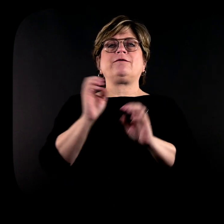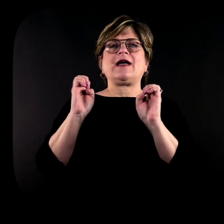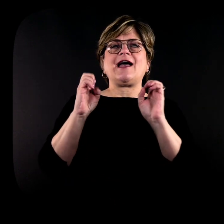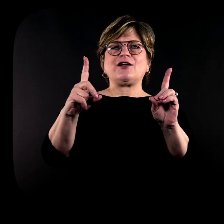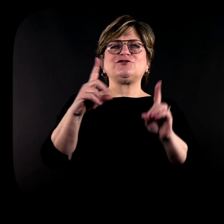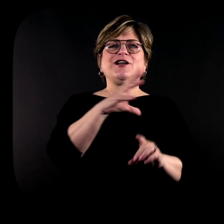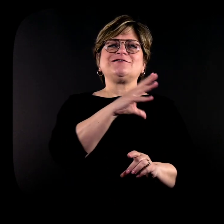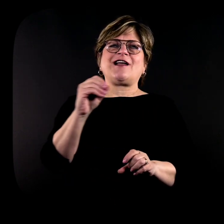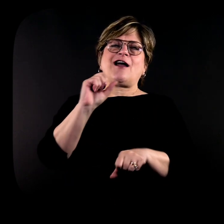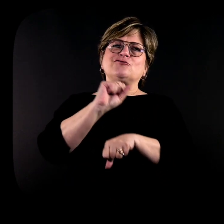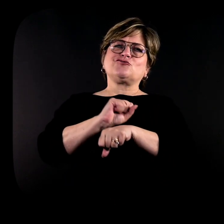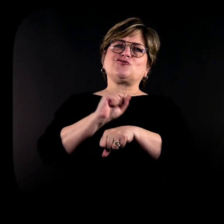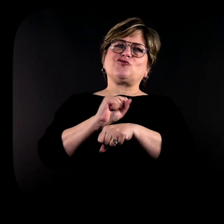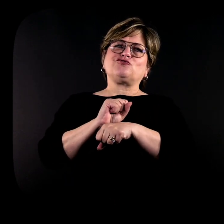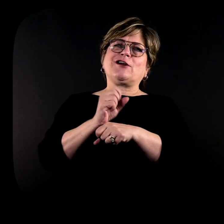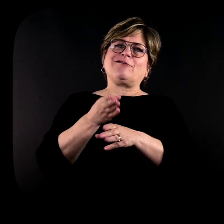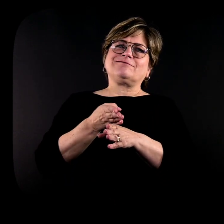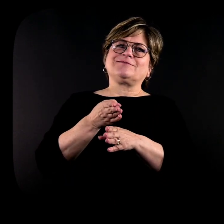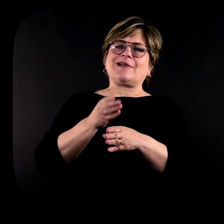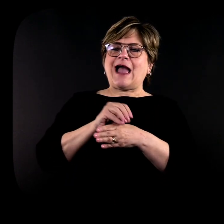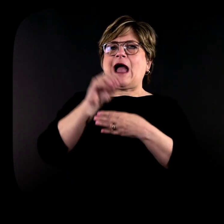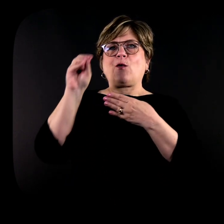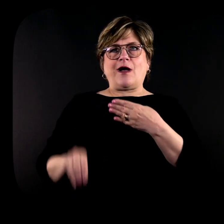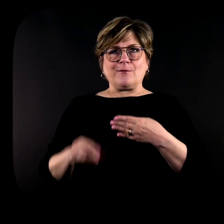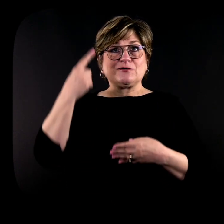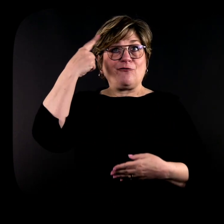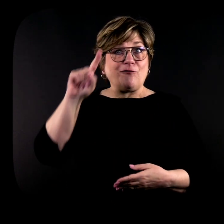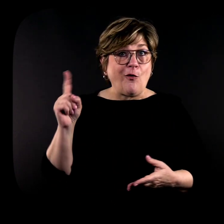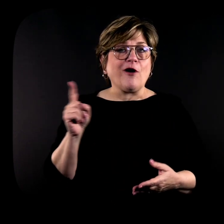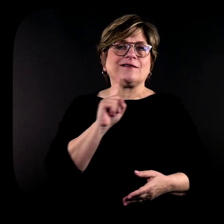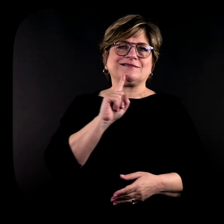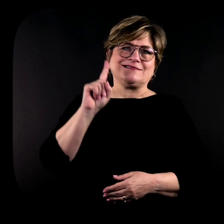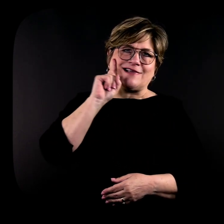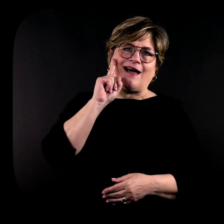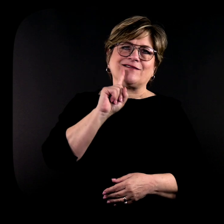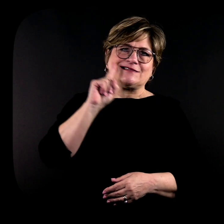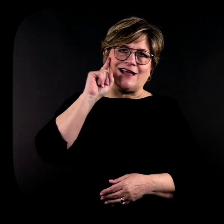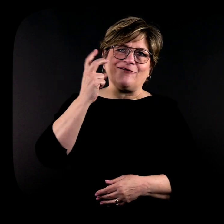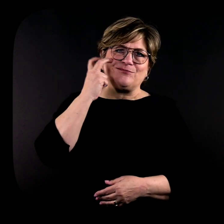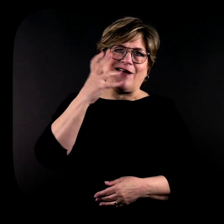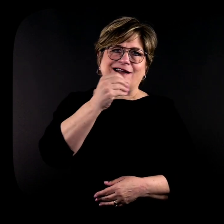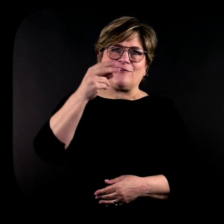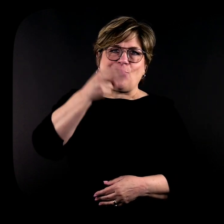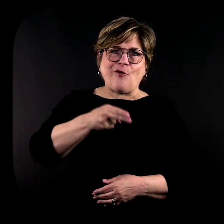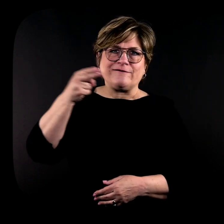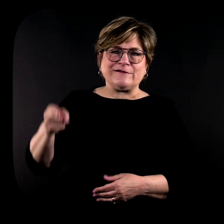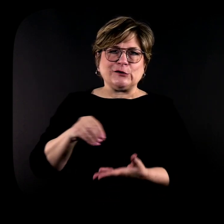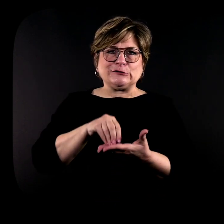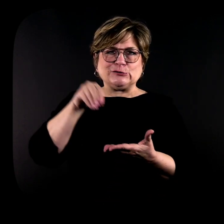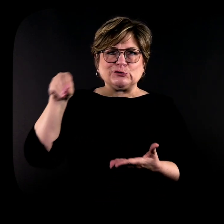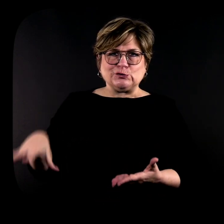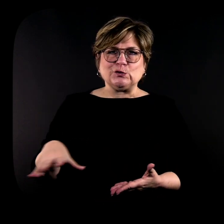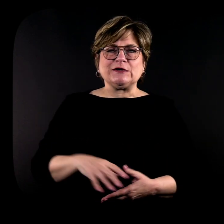education and career outcomes for deaf, deafblind, and hard of hearing students.